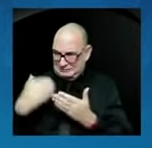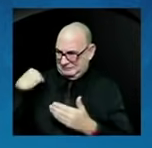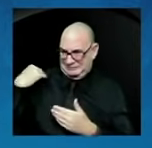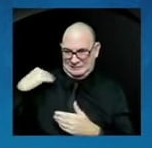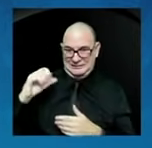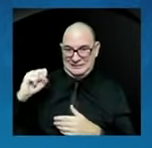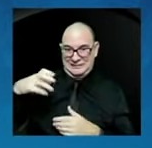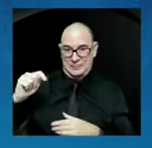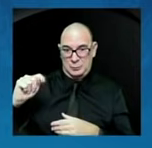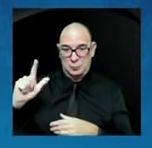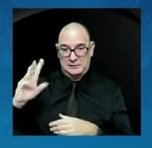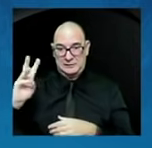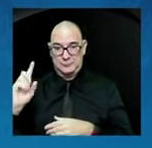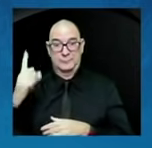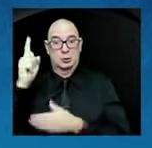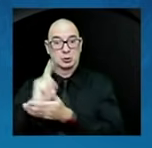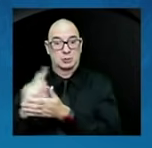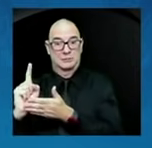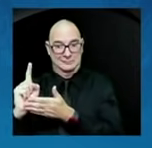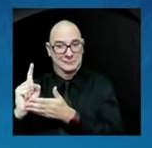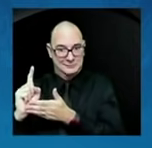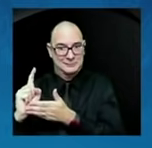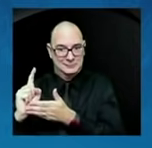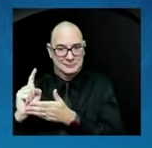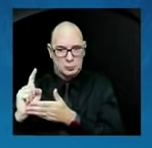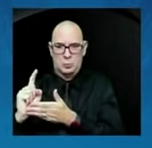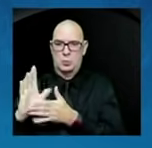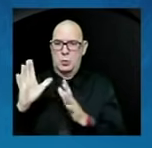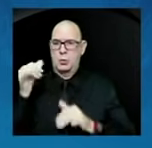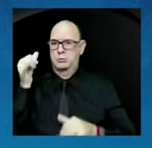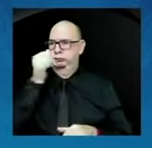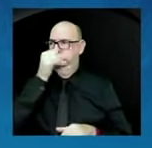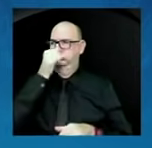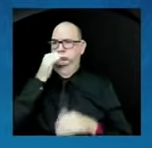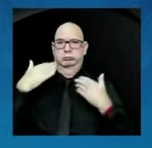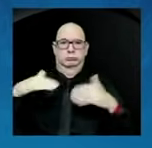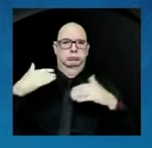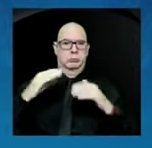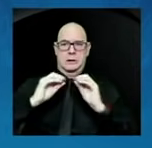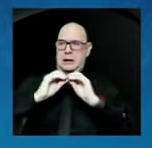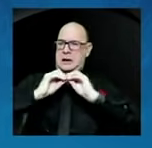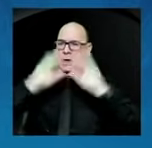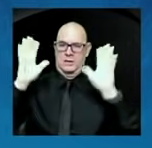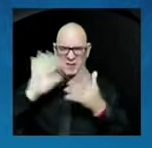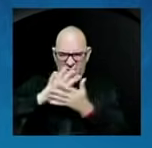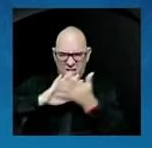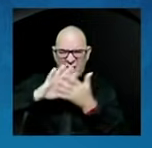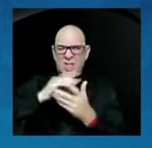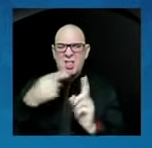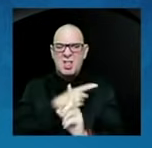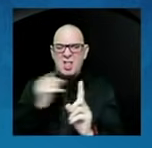THE WORLD LEADERS WHO GATHERED